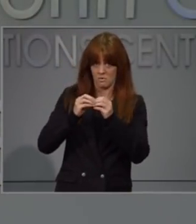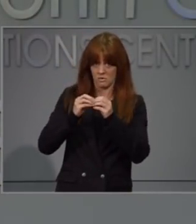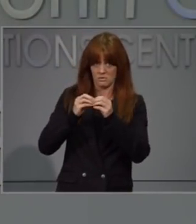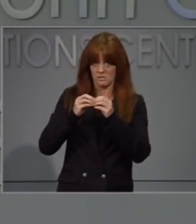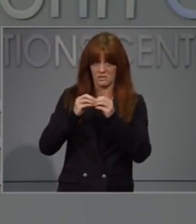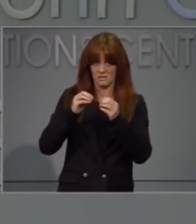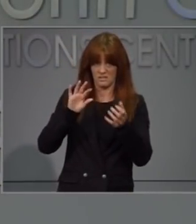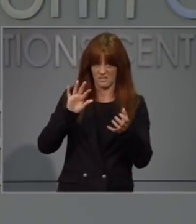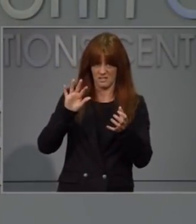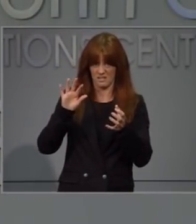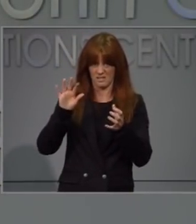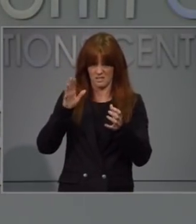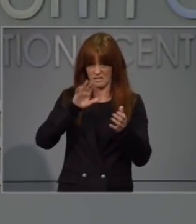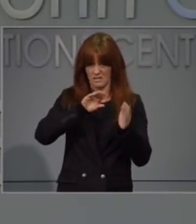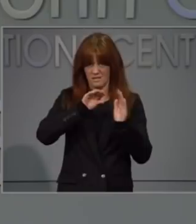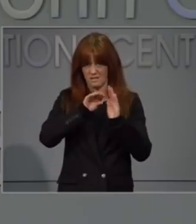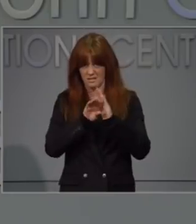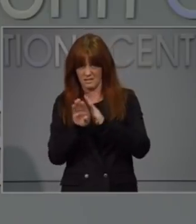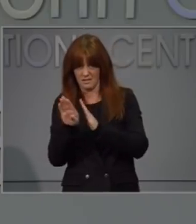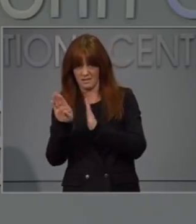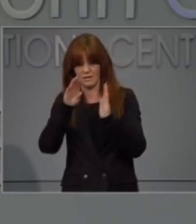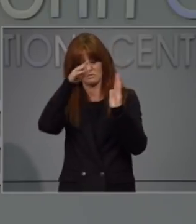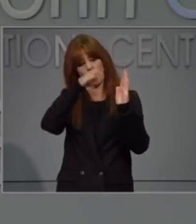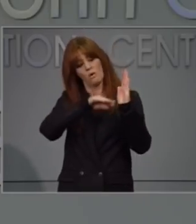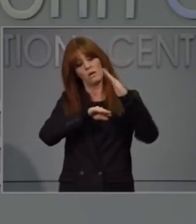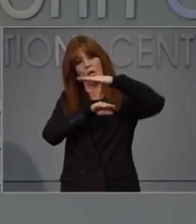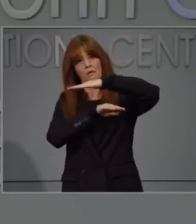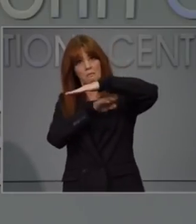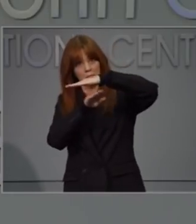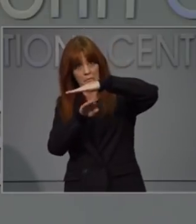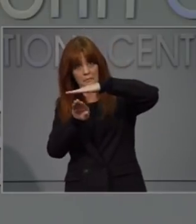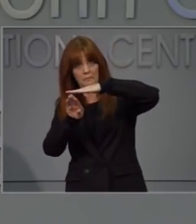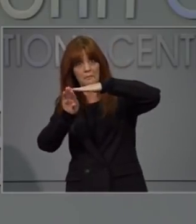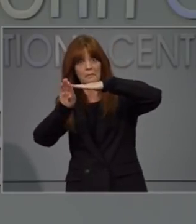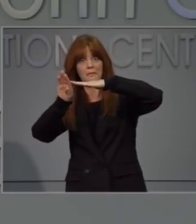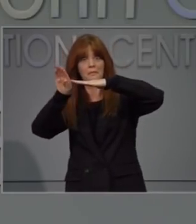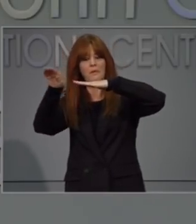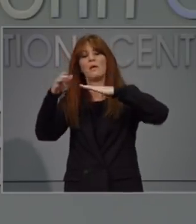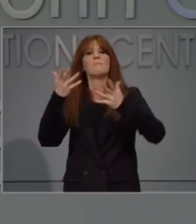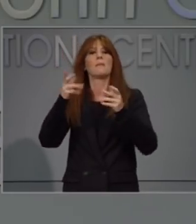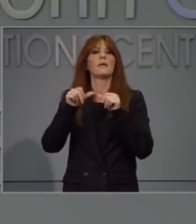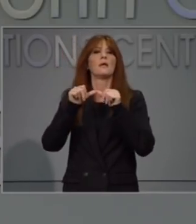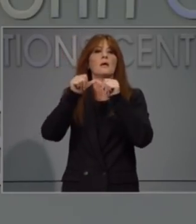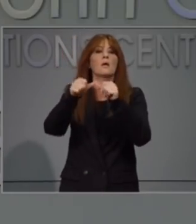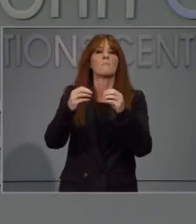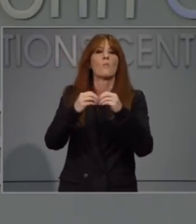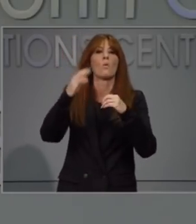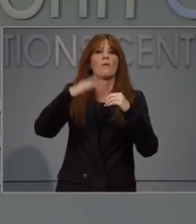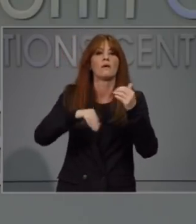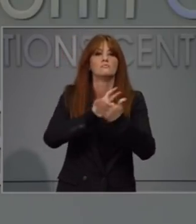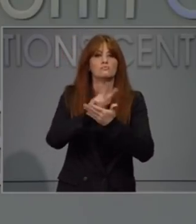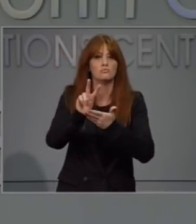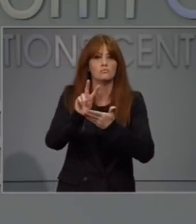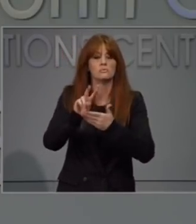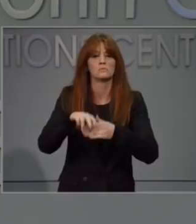TODAY, IT WILL TAKE EFFECT ON MAY 8th AND IT IS SET TO EXPIRE ON MAY 22nd.